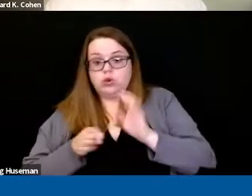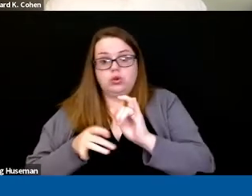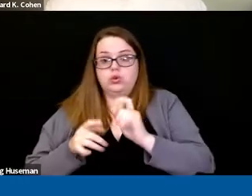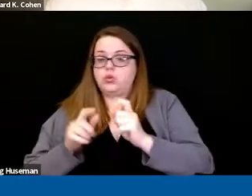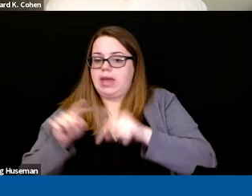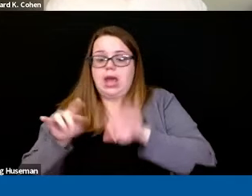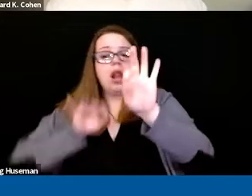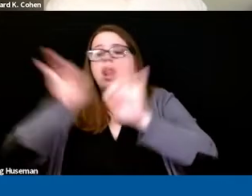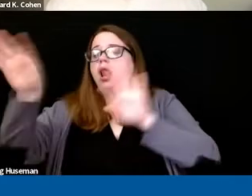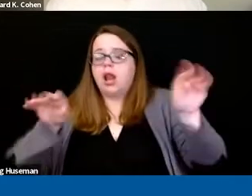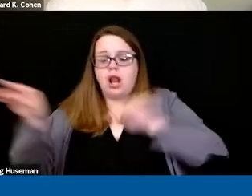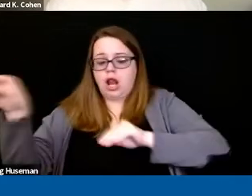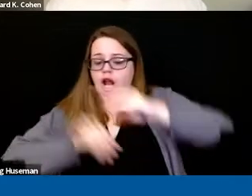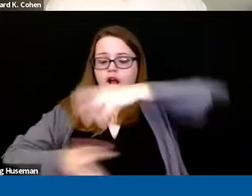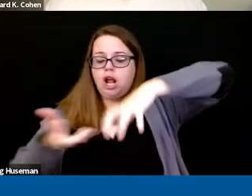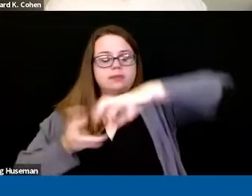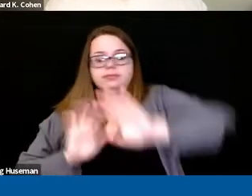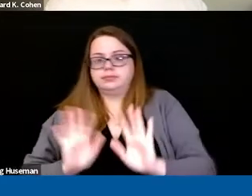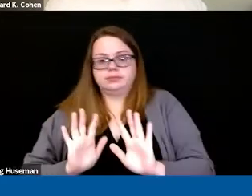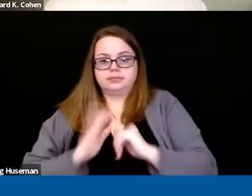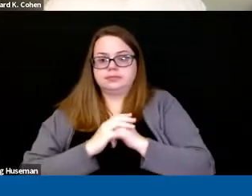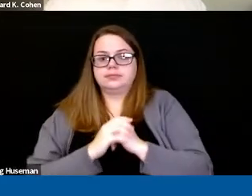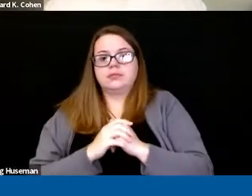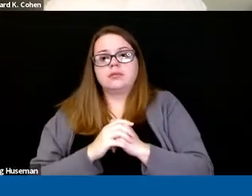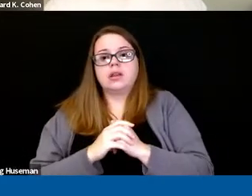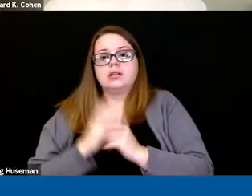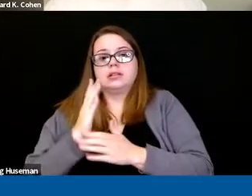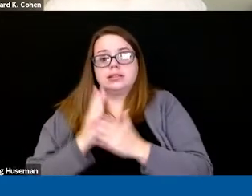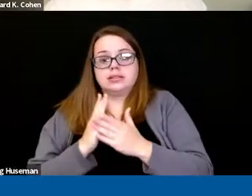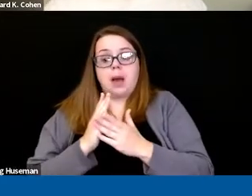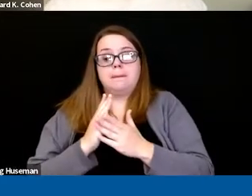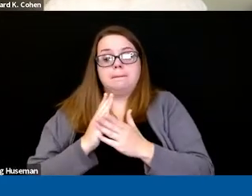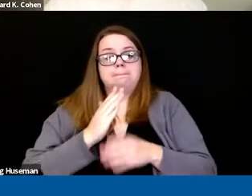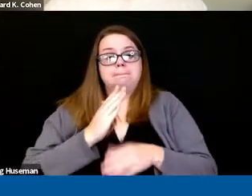which roles you use to compose a widget, since some standalone roles can only exist as a child